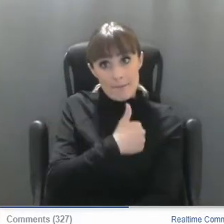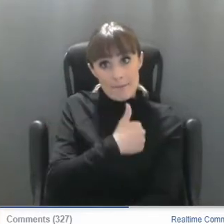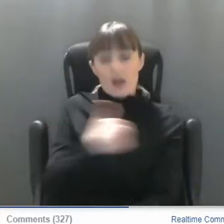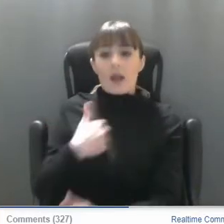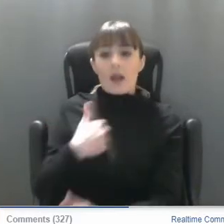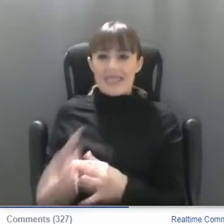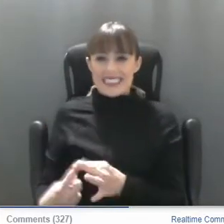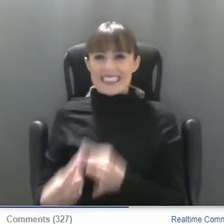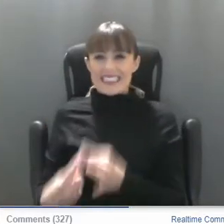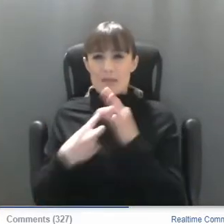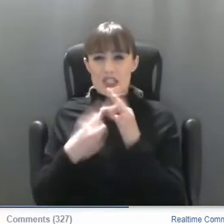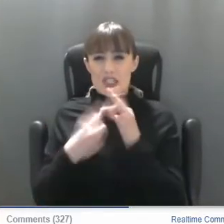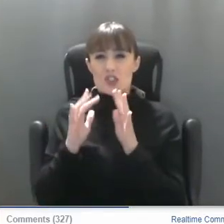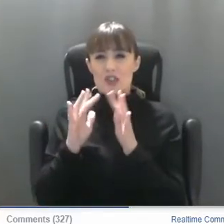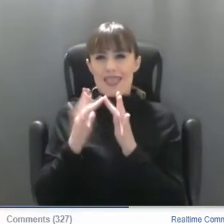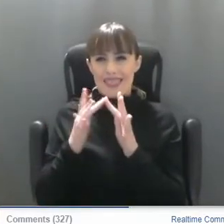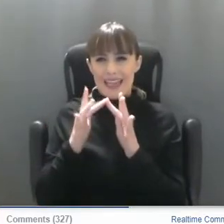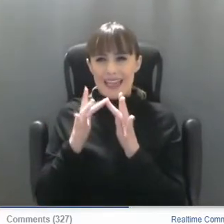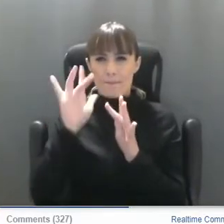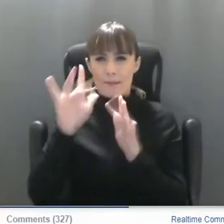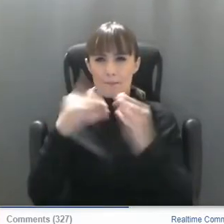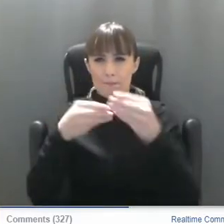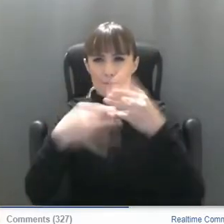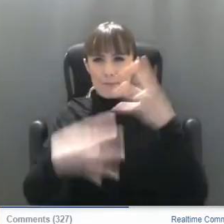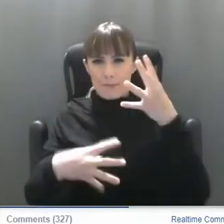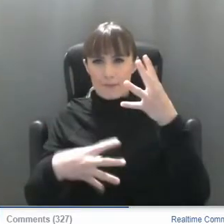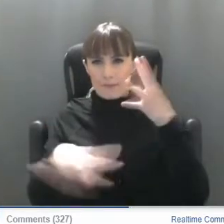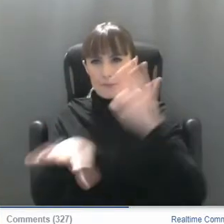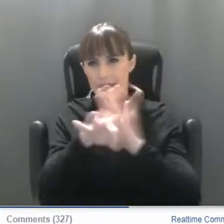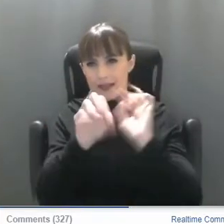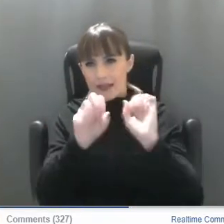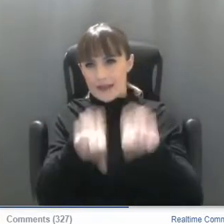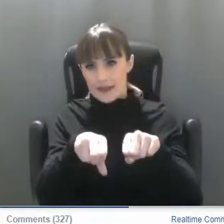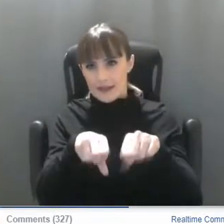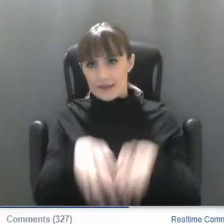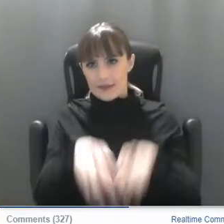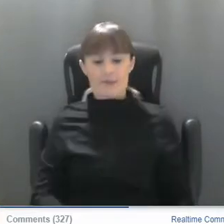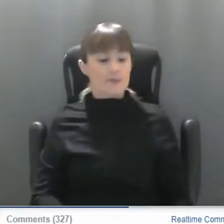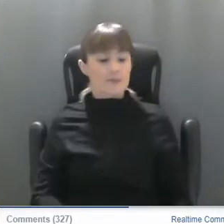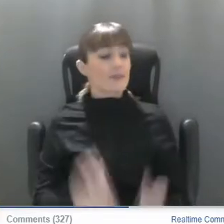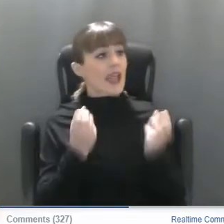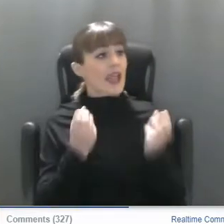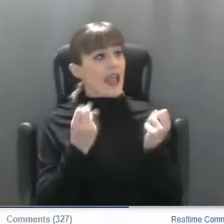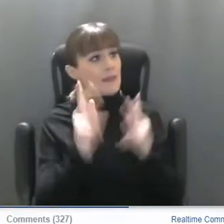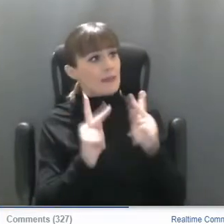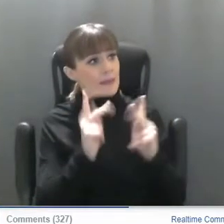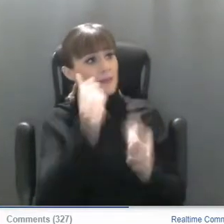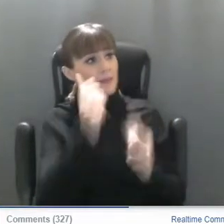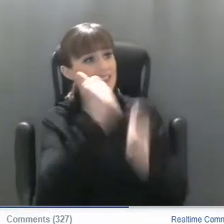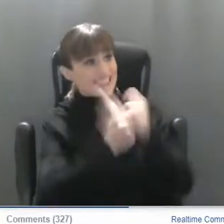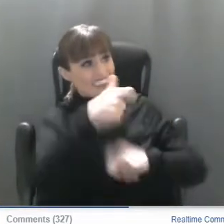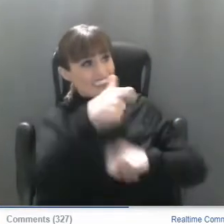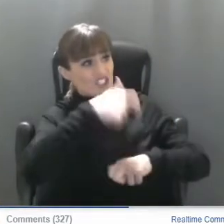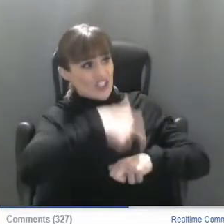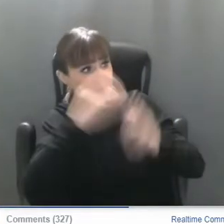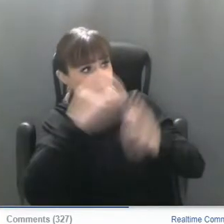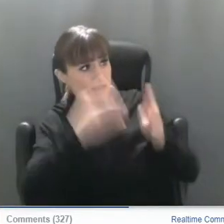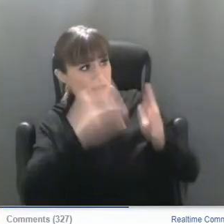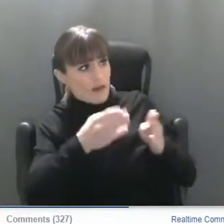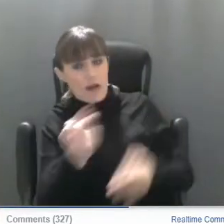slot as well. "How many people per time slot?" That is a good question. Let me